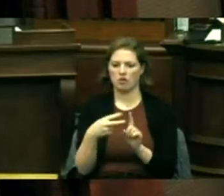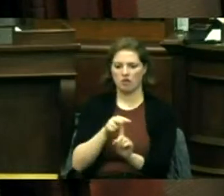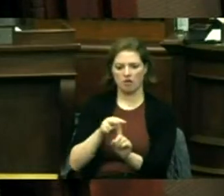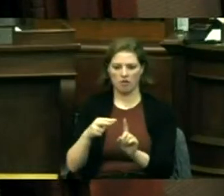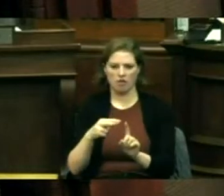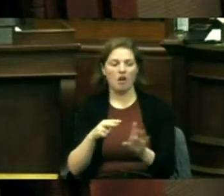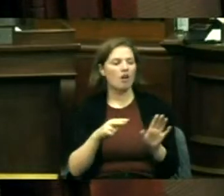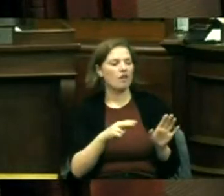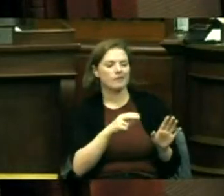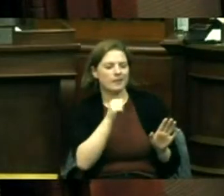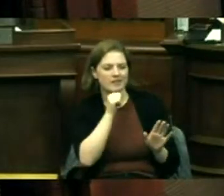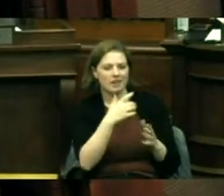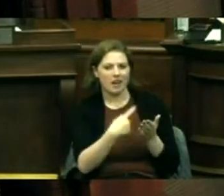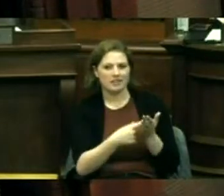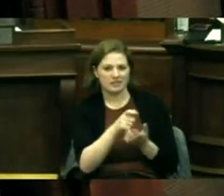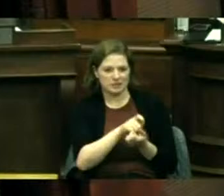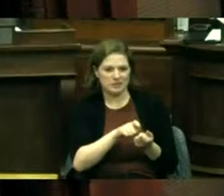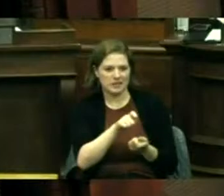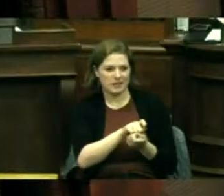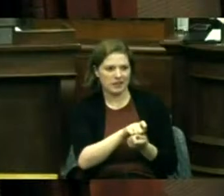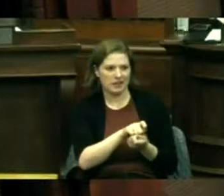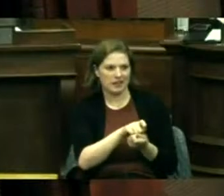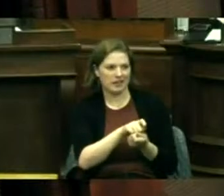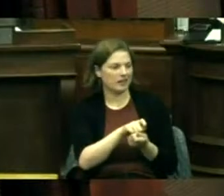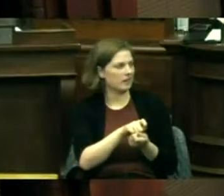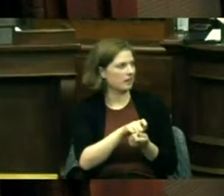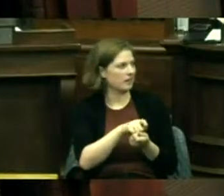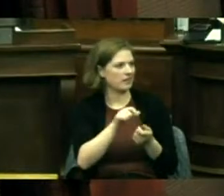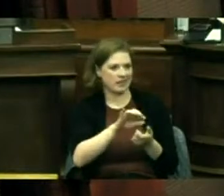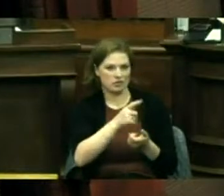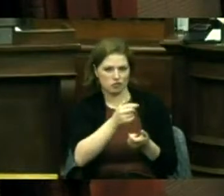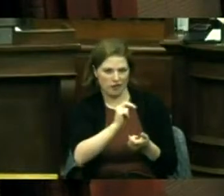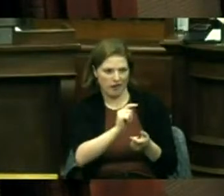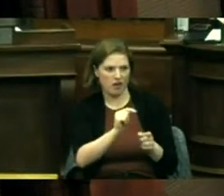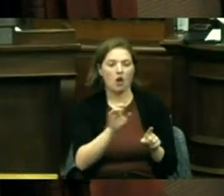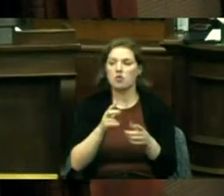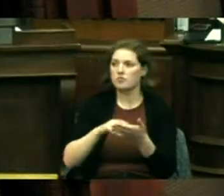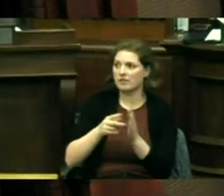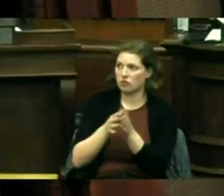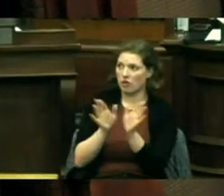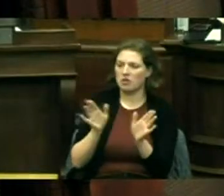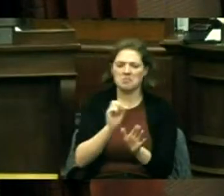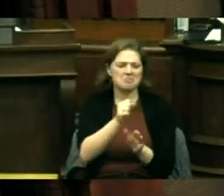because I think we're talking. So we're talking about one thing, but two different aspects. Well I'm not talking